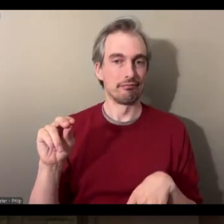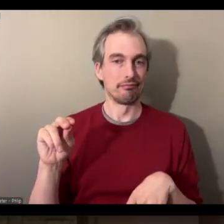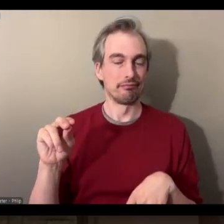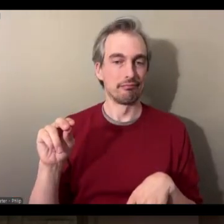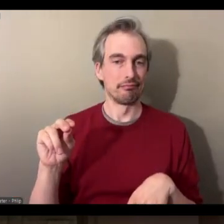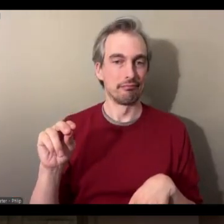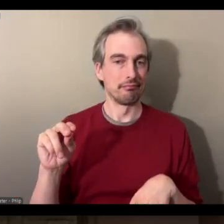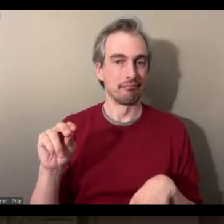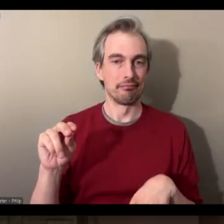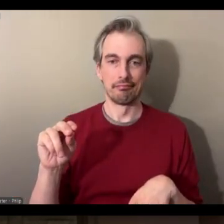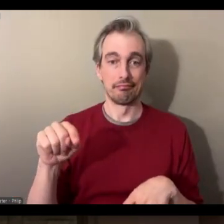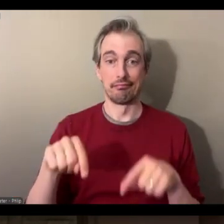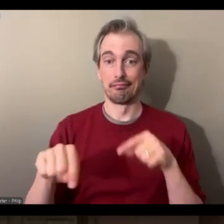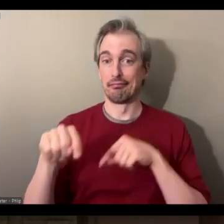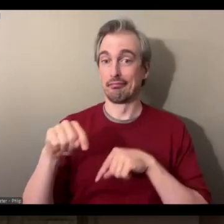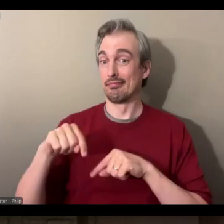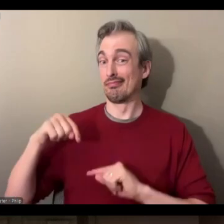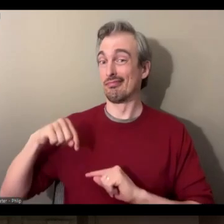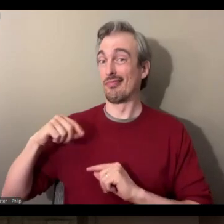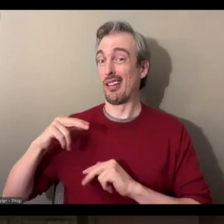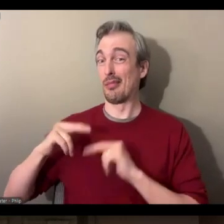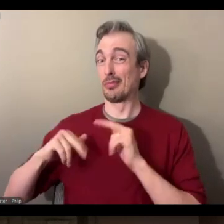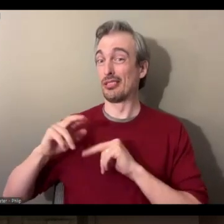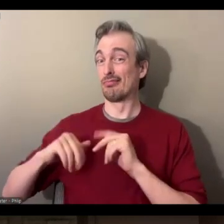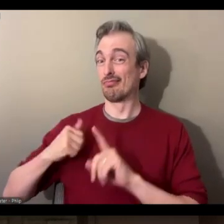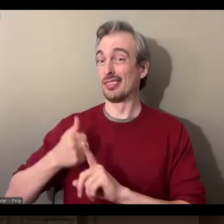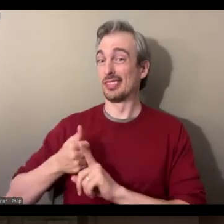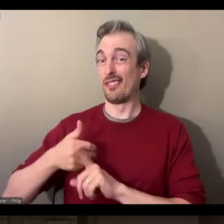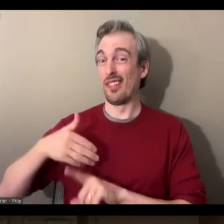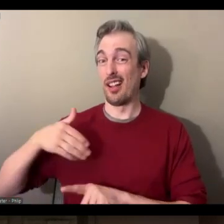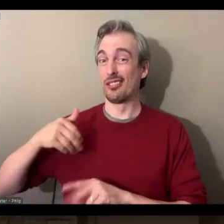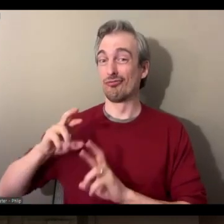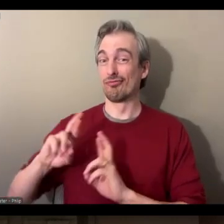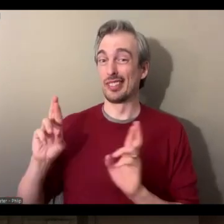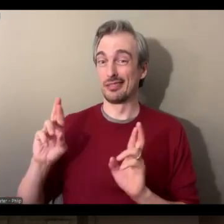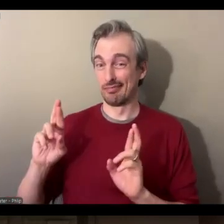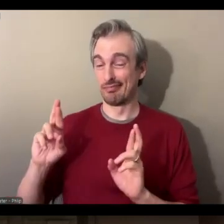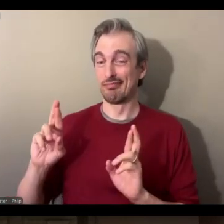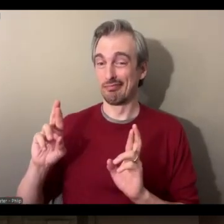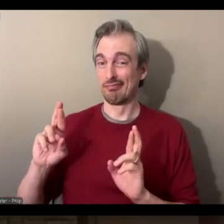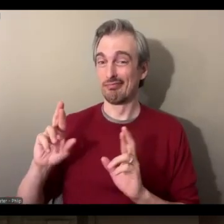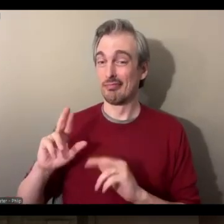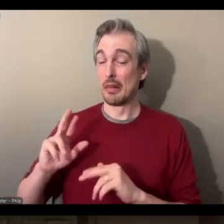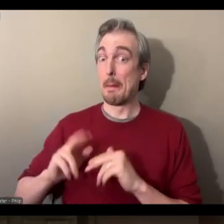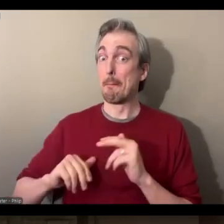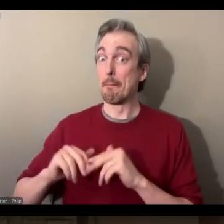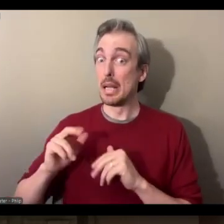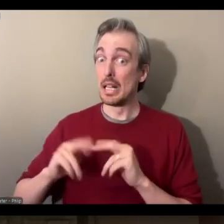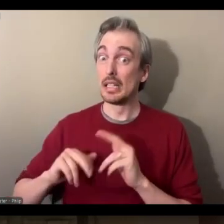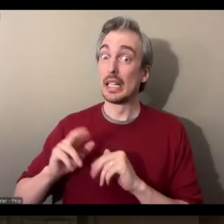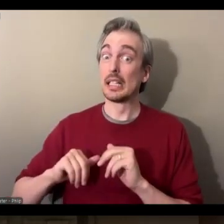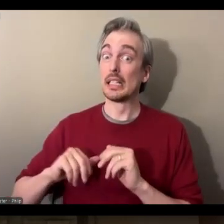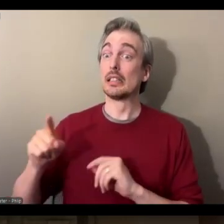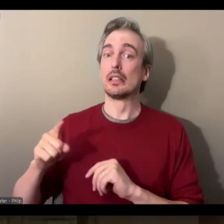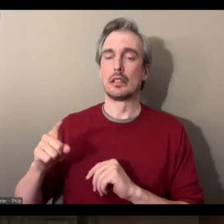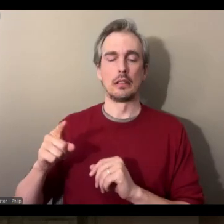we talked about how it took ten years to break ground. Once building construction is ongoing,